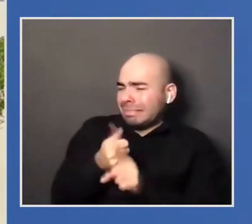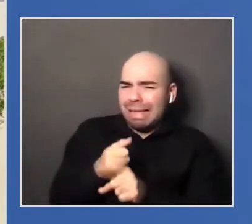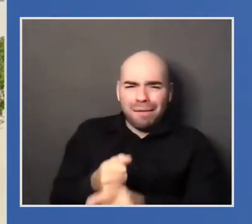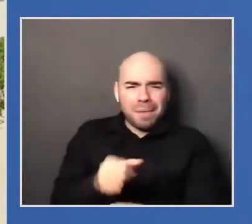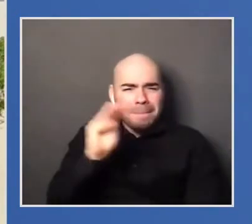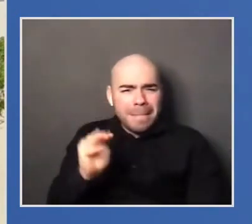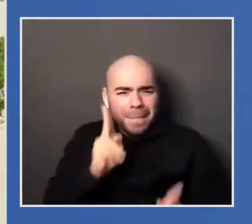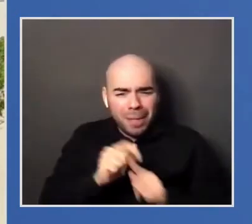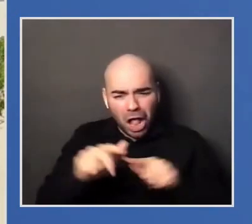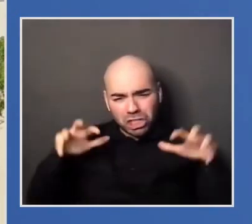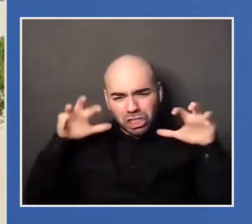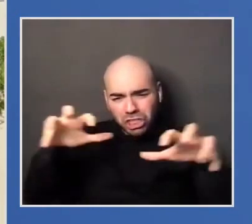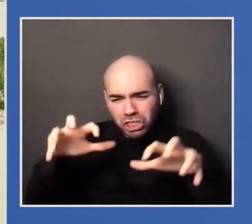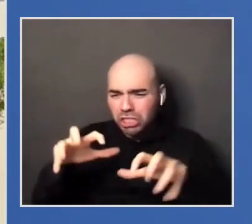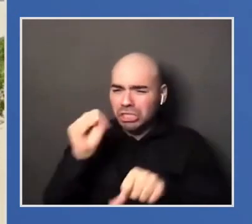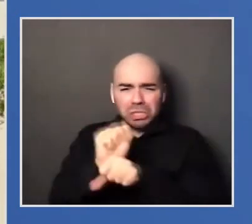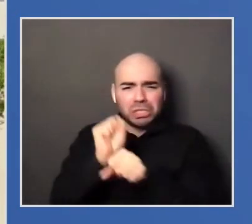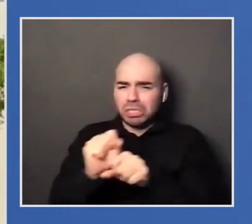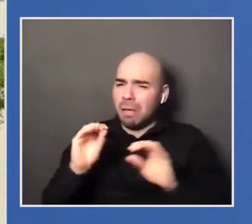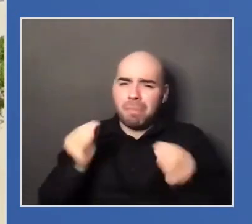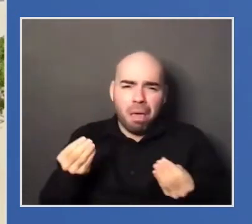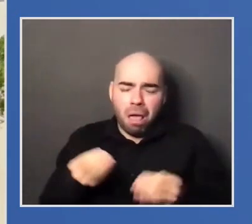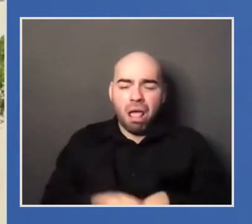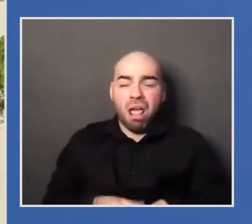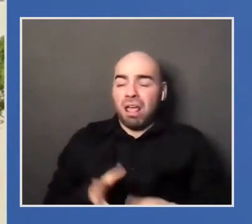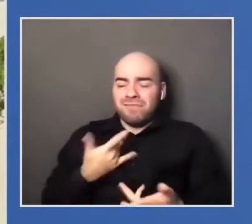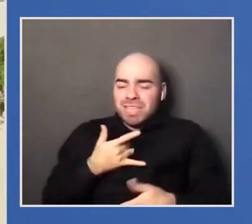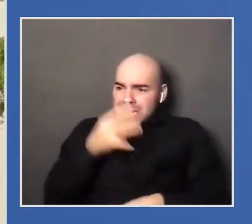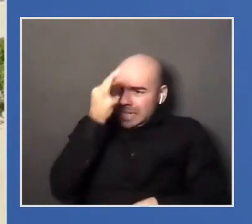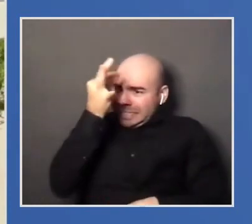TRUMP'S DENIAL.